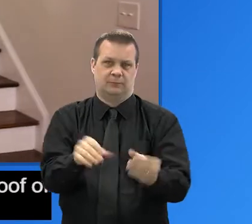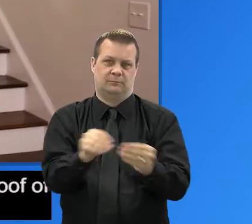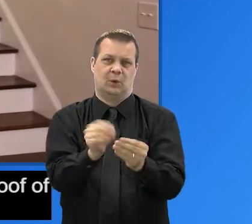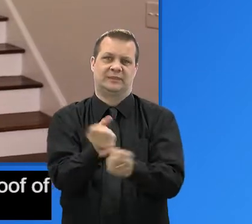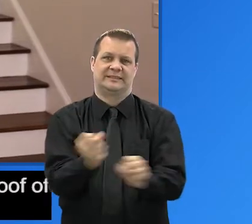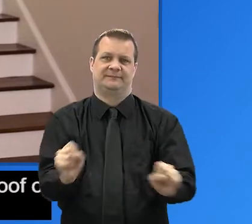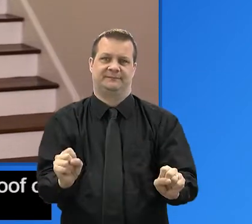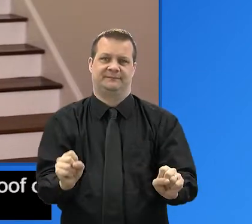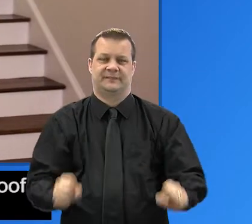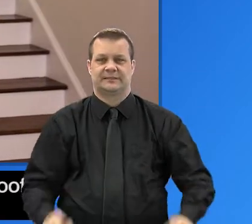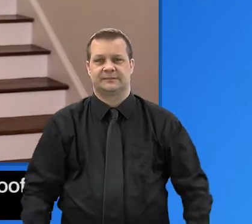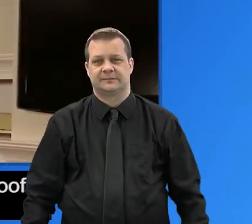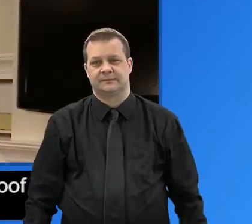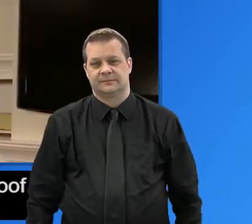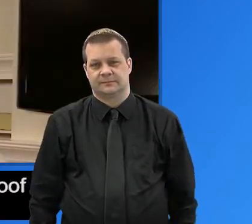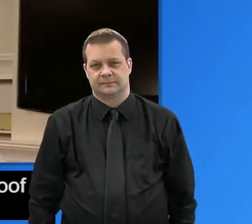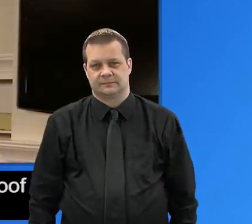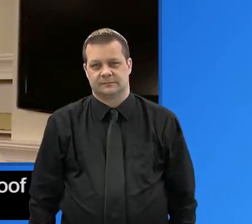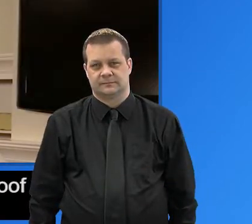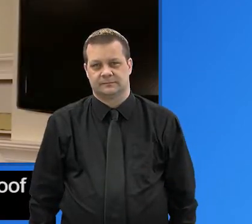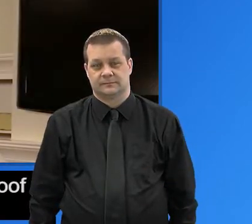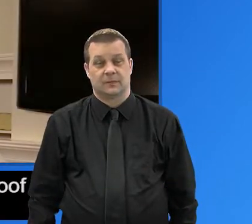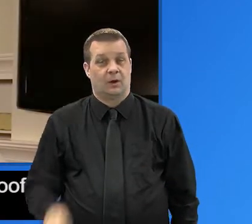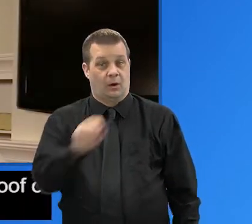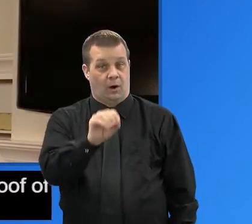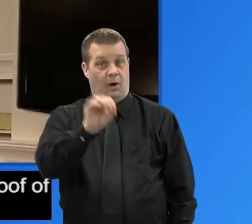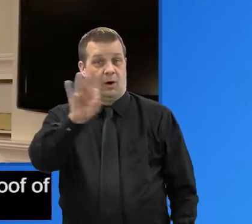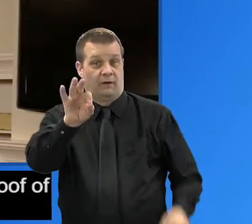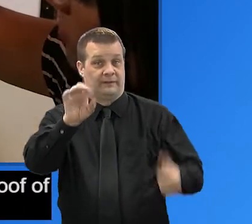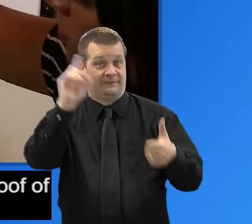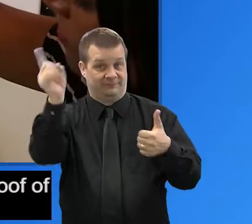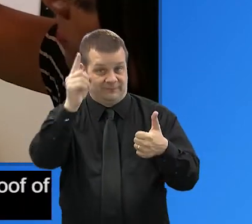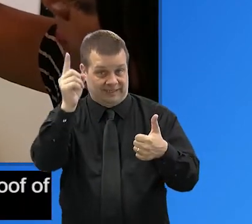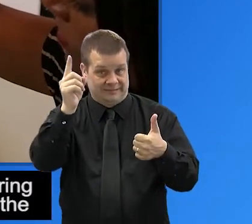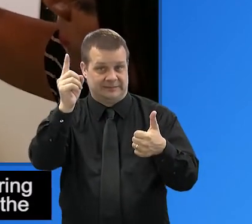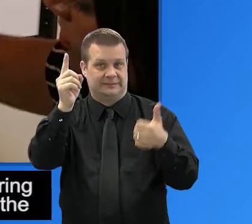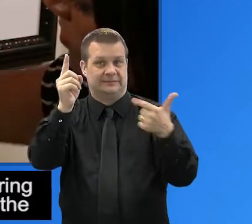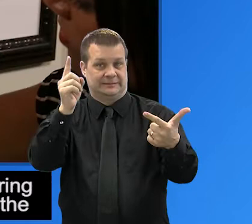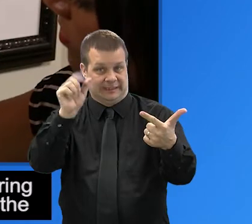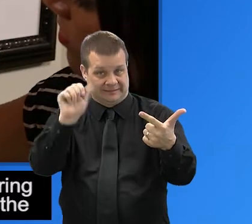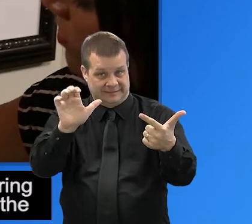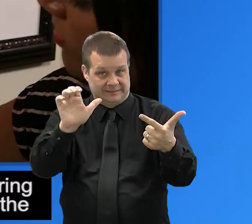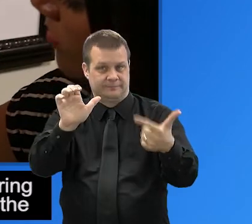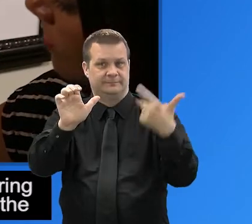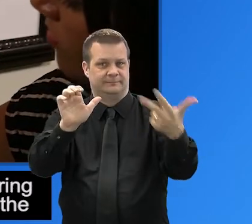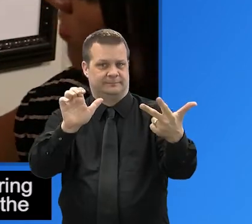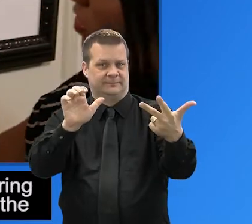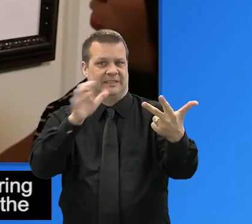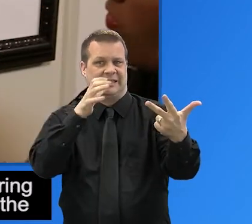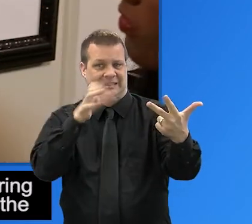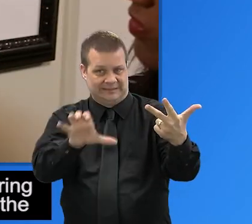roof of the building as you can. If possible, turn off fans, air conditioners, and forced-air heating units